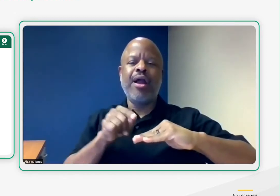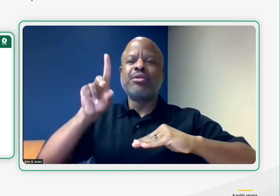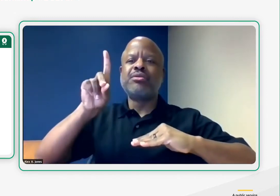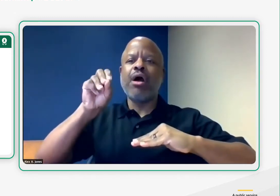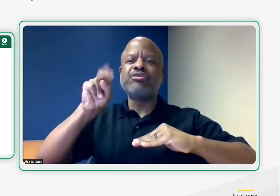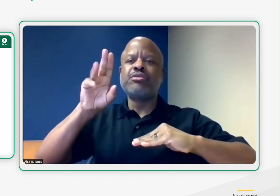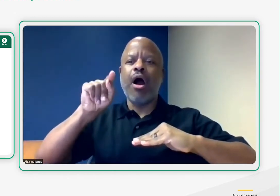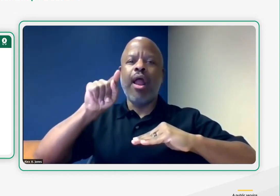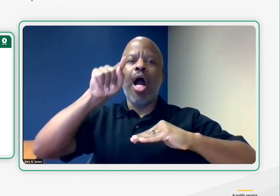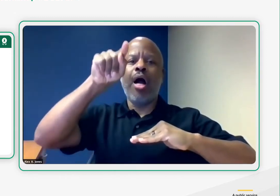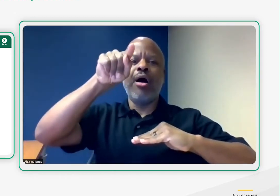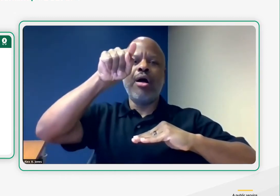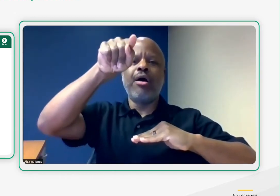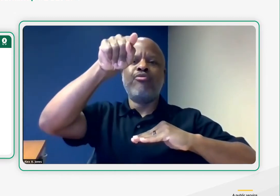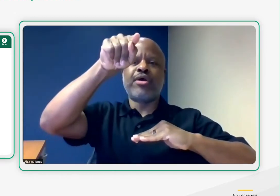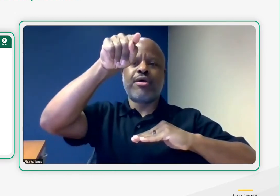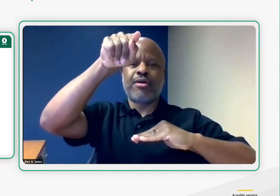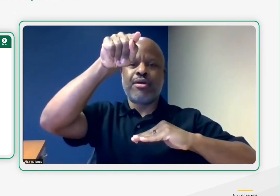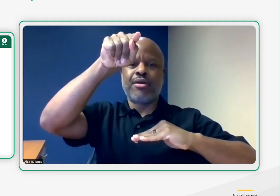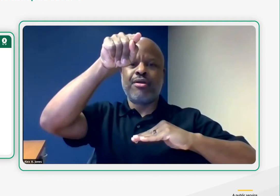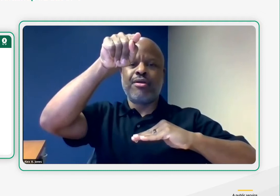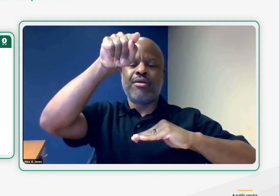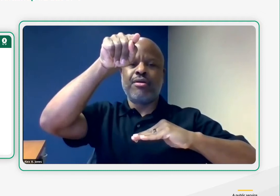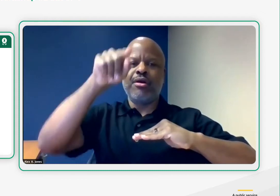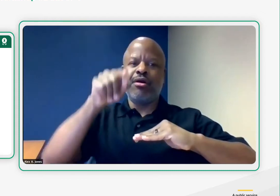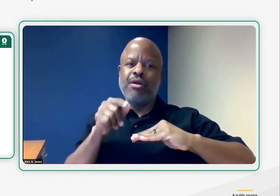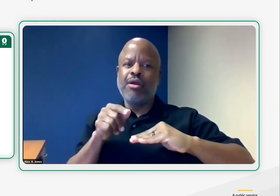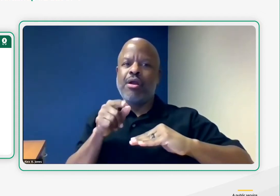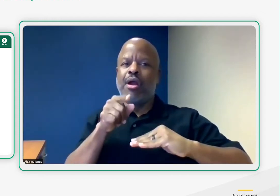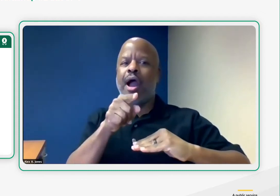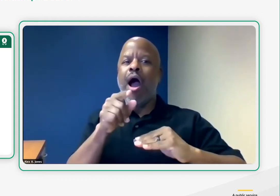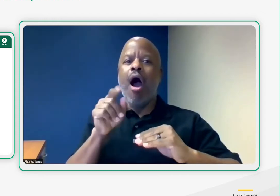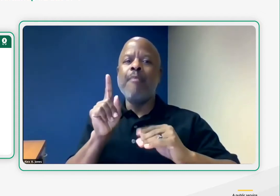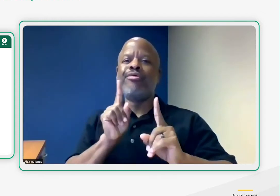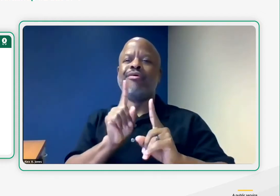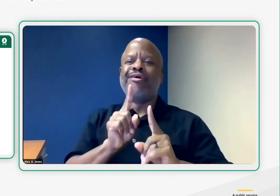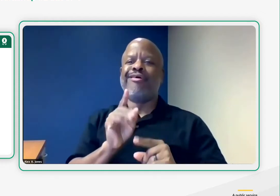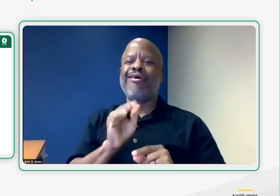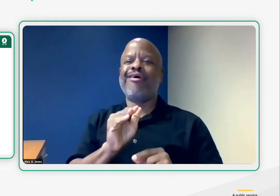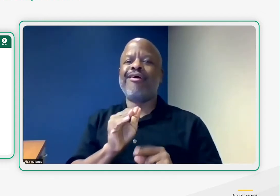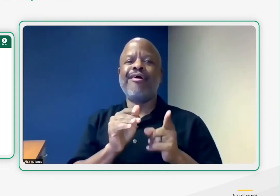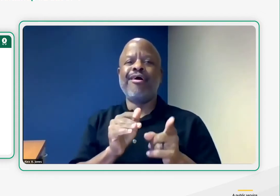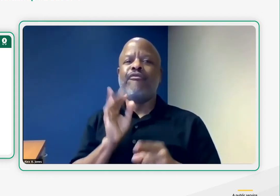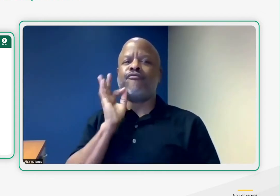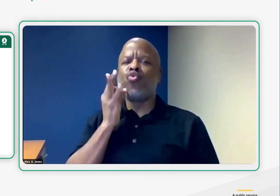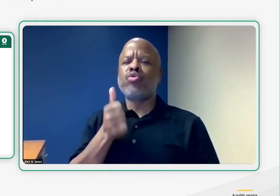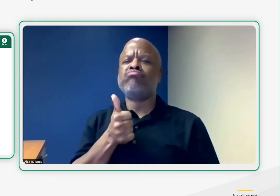And then you see the donuts in the background? So, you see the fruit.